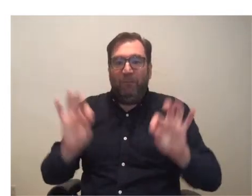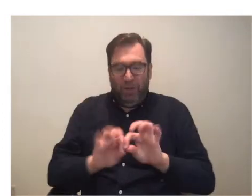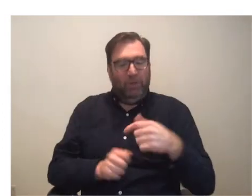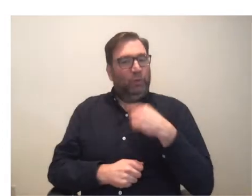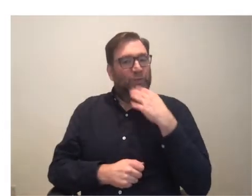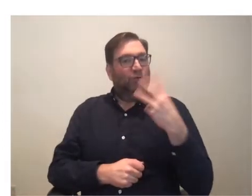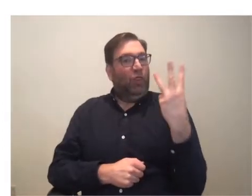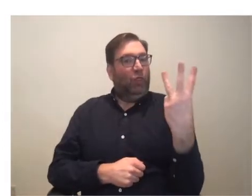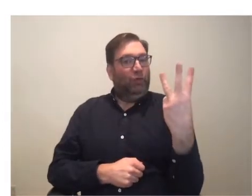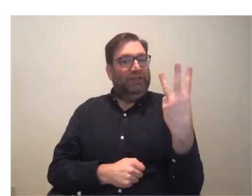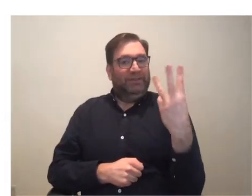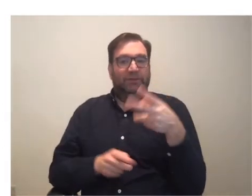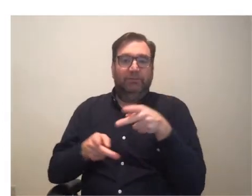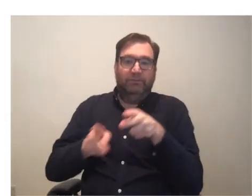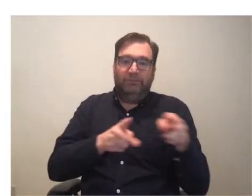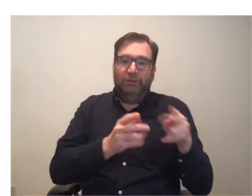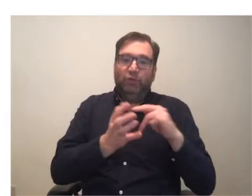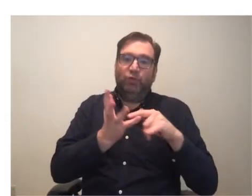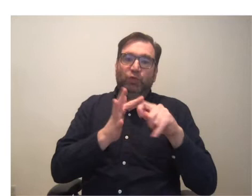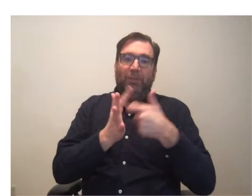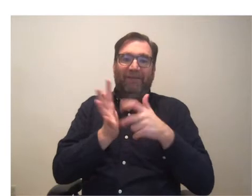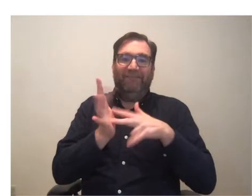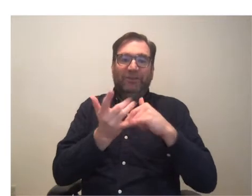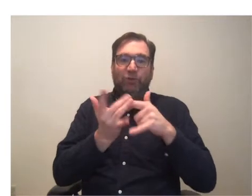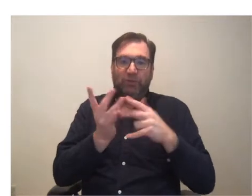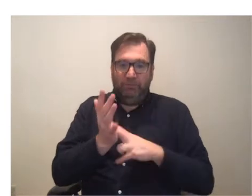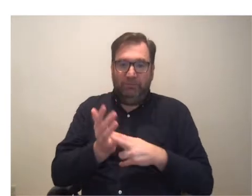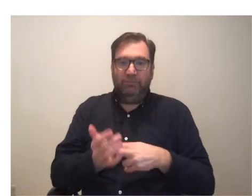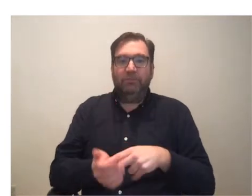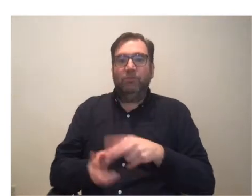where we make use of 3 sources of supervision: